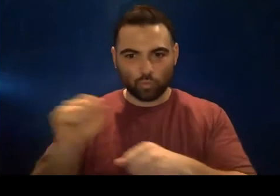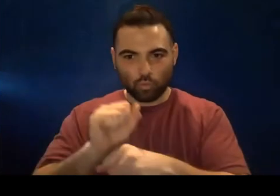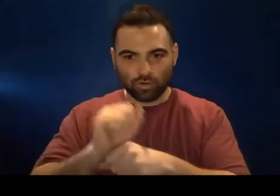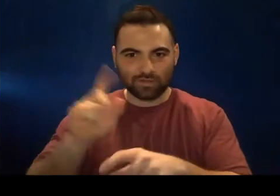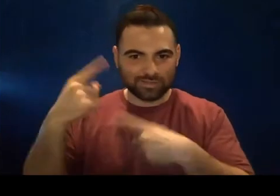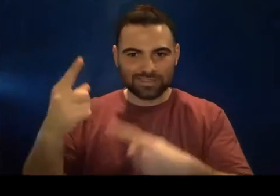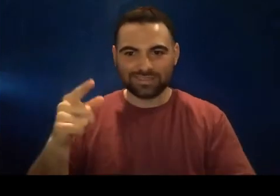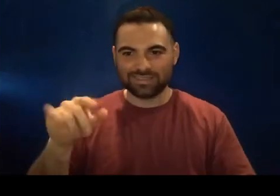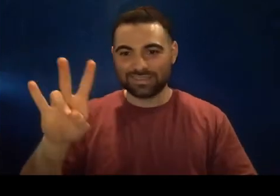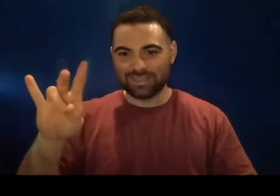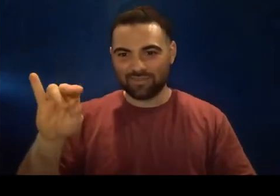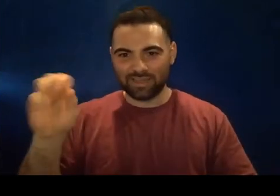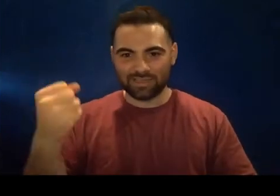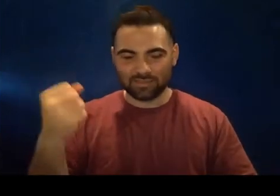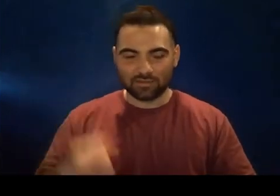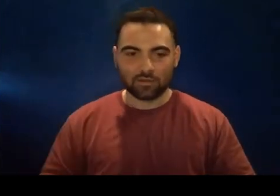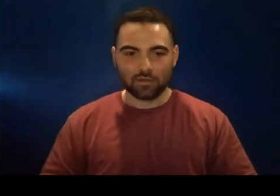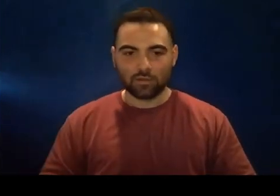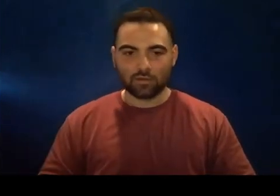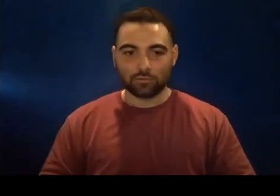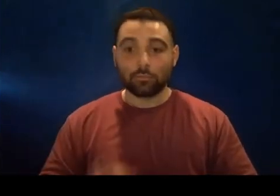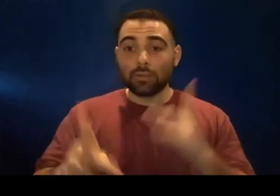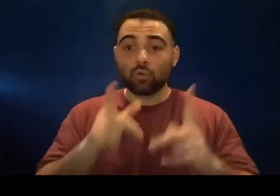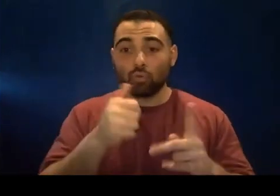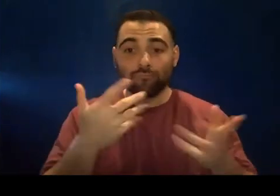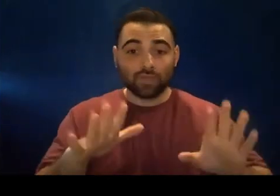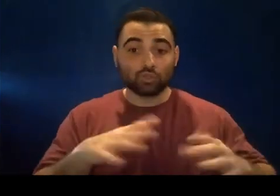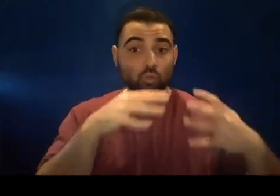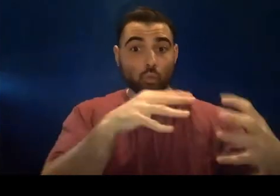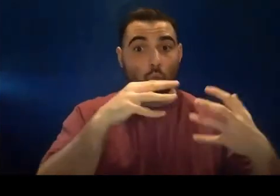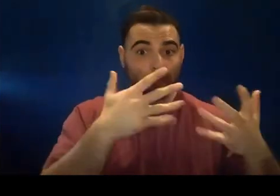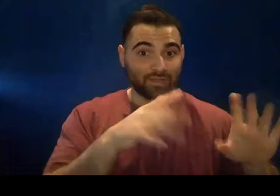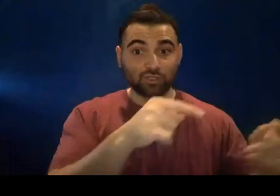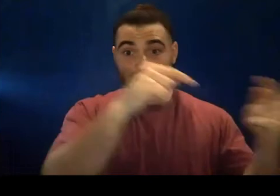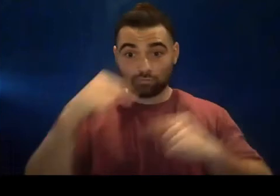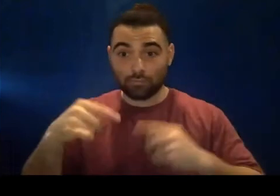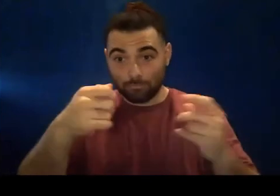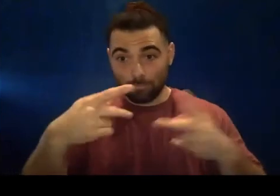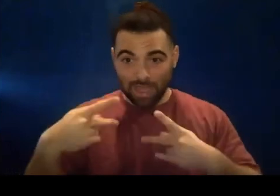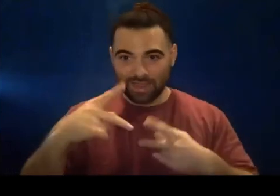were trying to get access to public transit then, and local laws were passed.